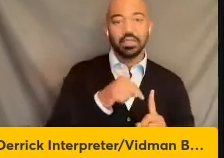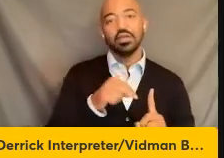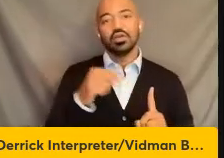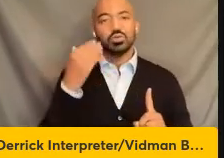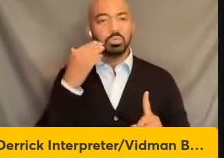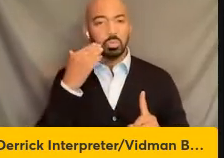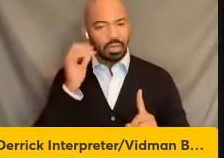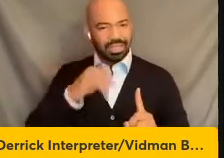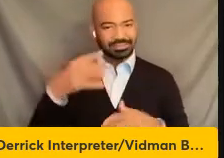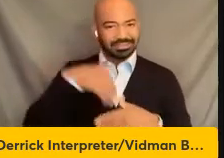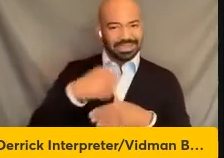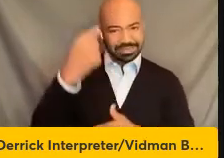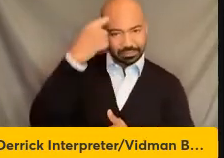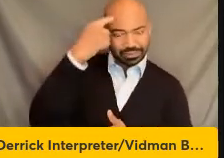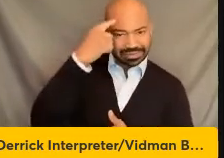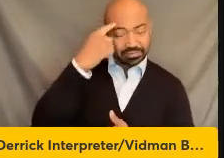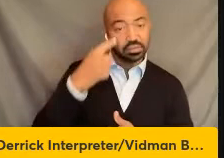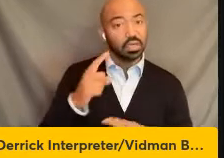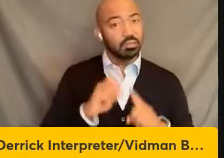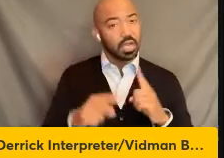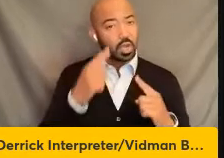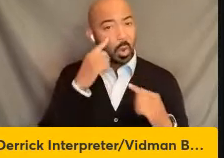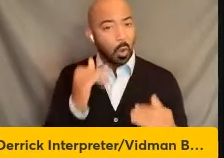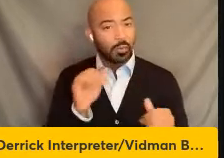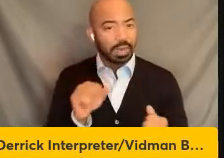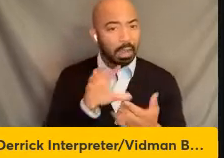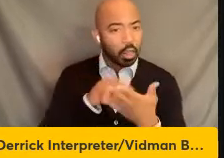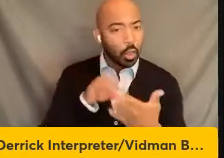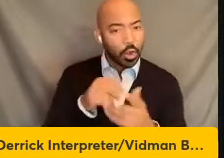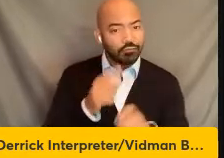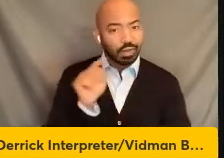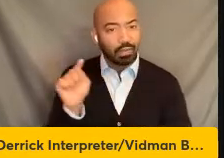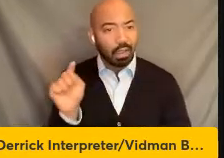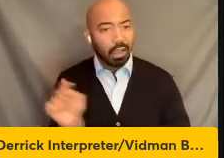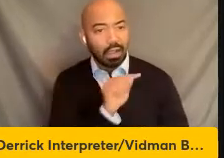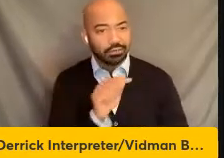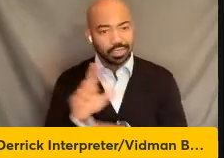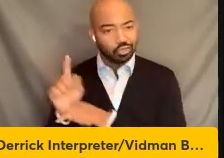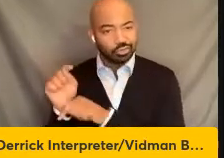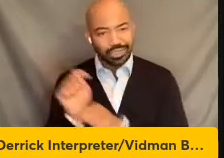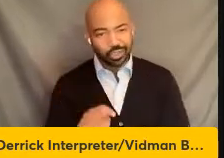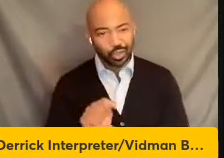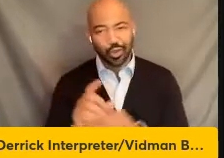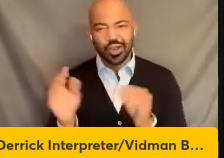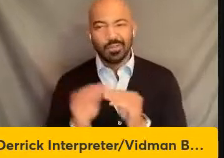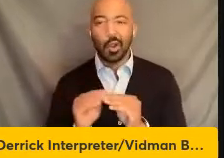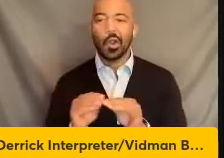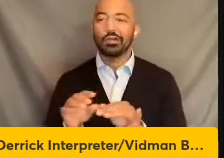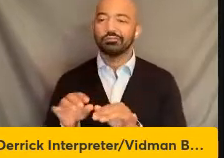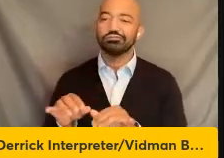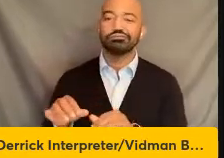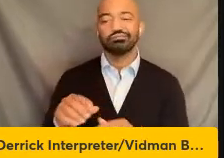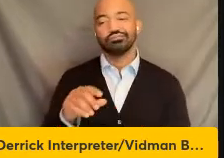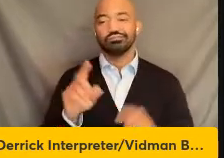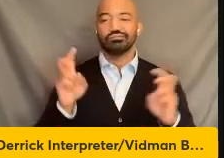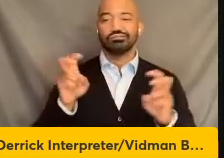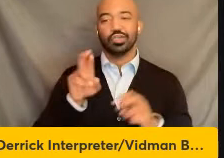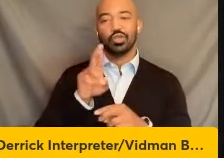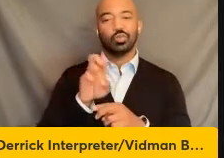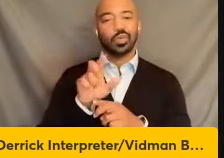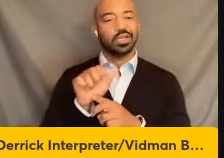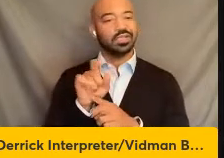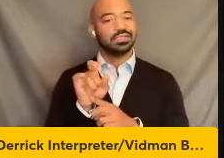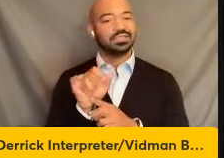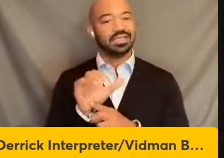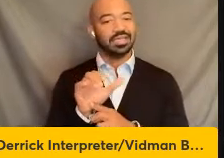resident in the brain, and I'm hoping that I can learn some from traditional, maybe more realistic immunologist, than myself who